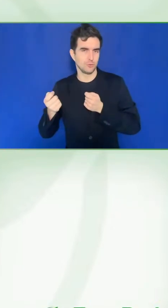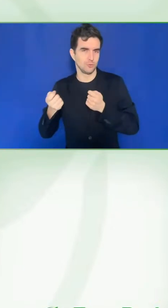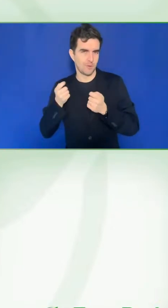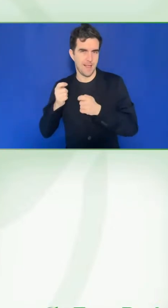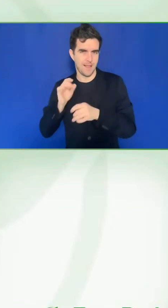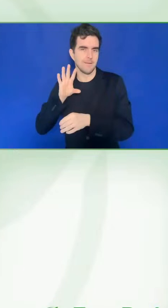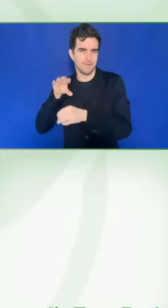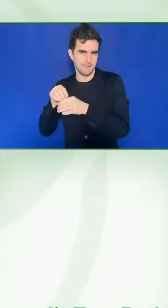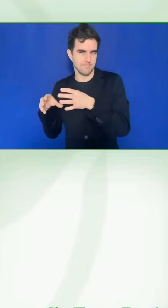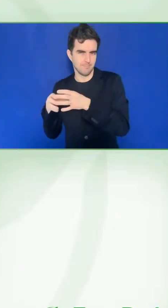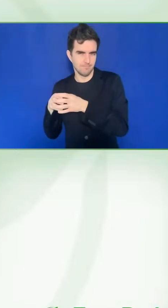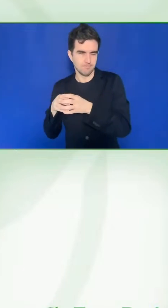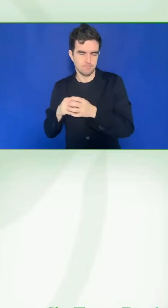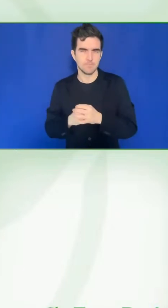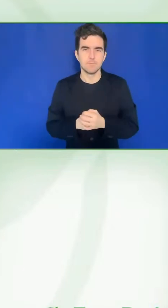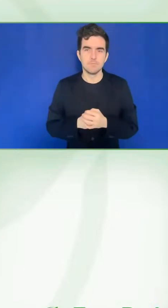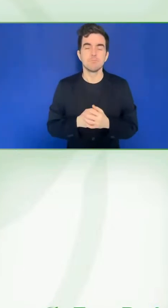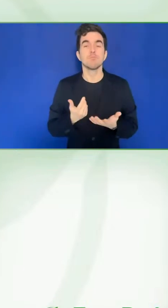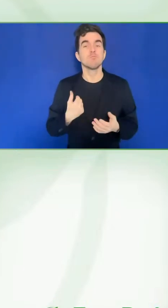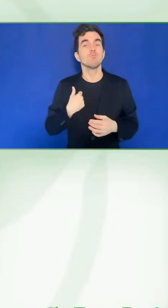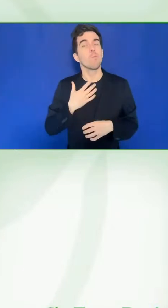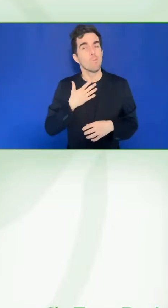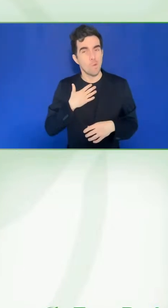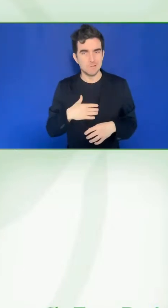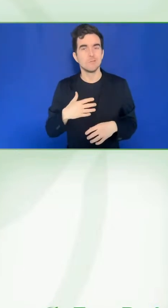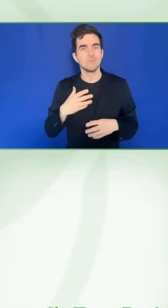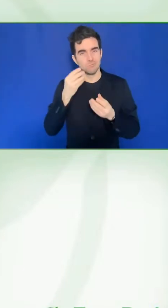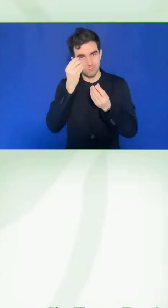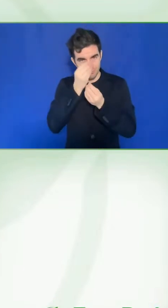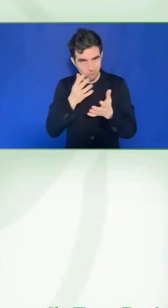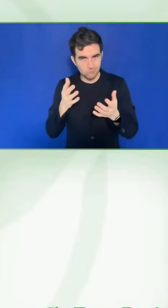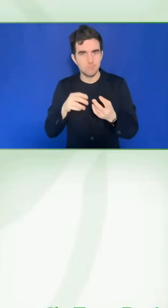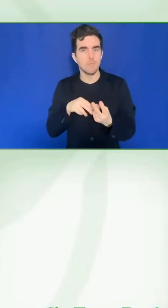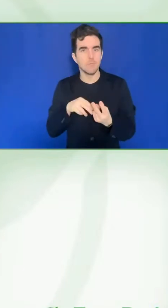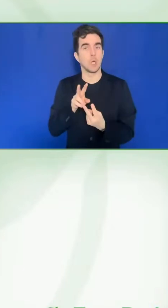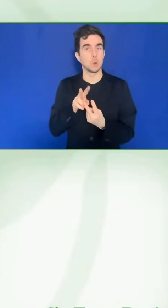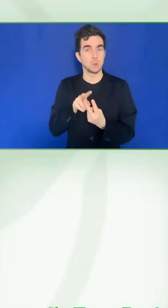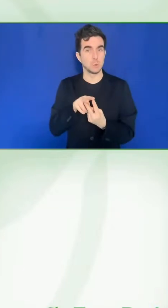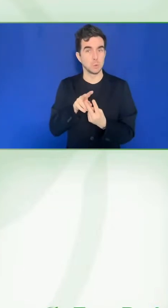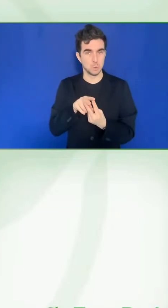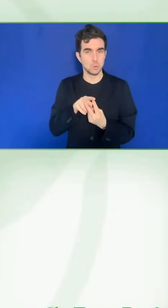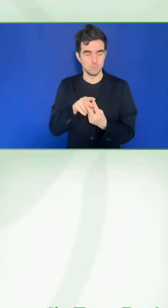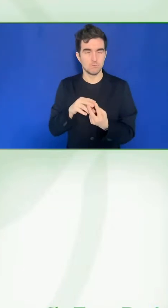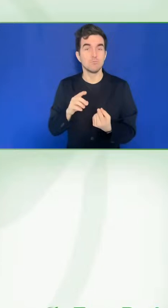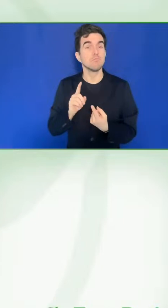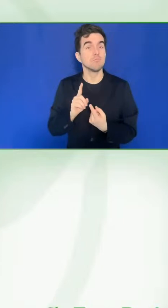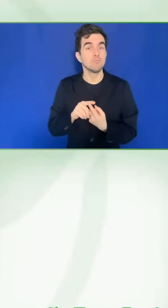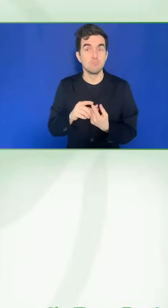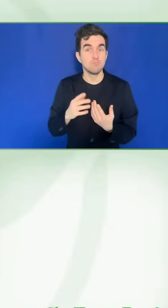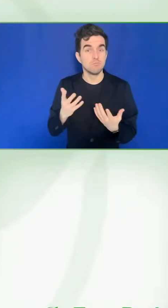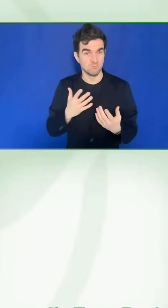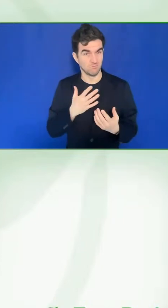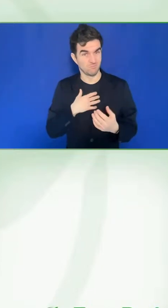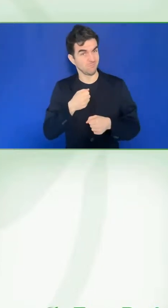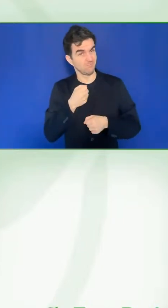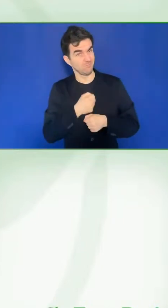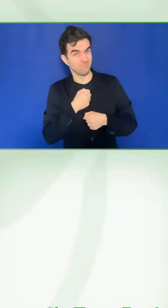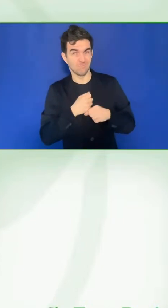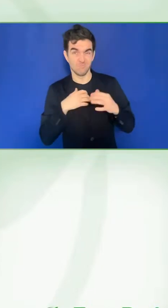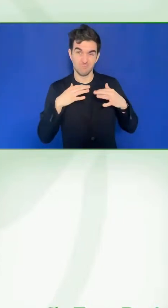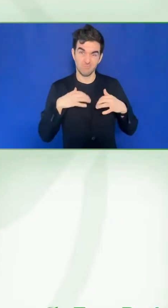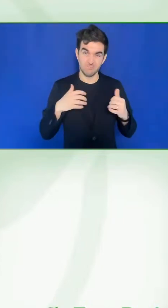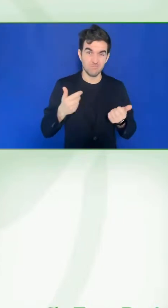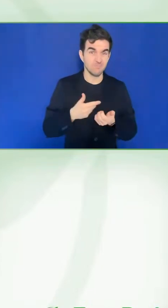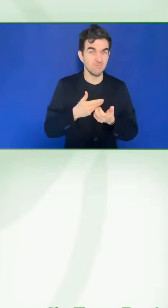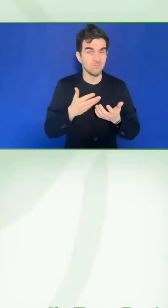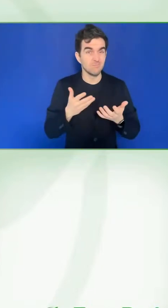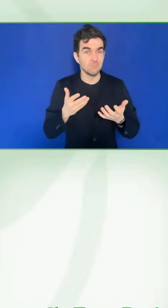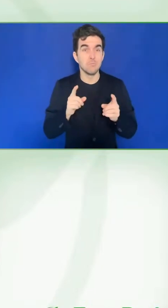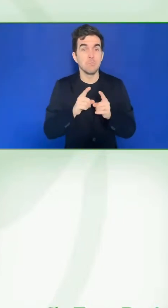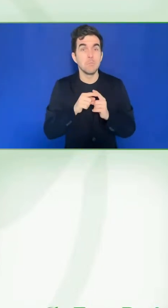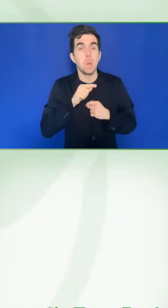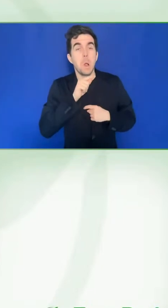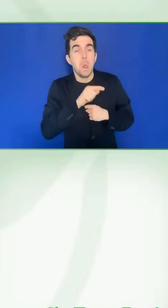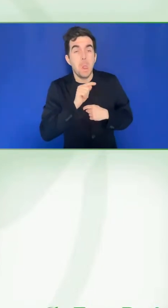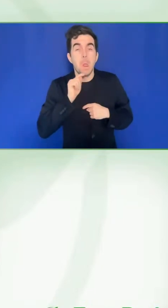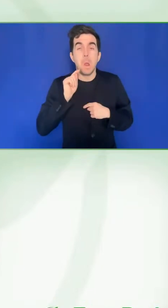Particular, we need to build networks in Japan, in order to recruit participants to disseminate